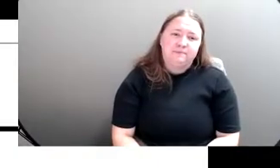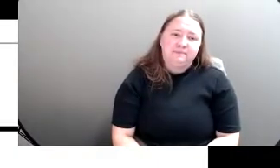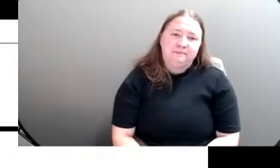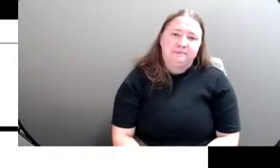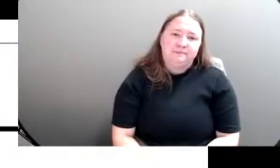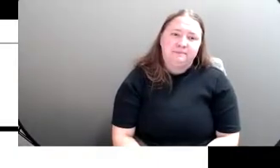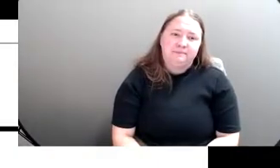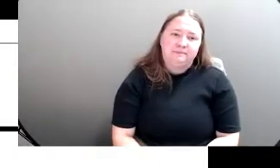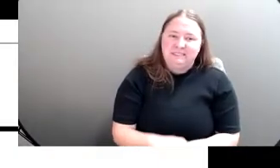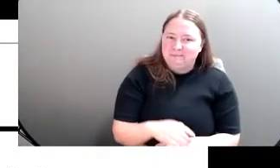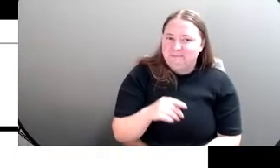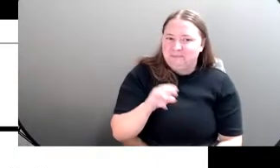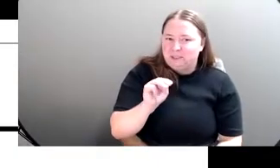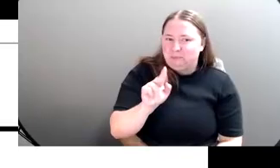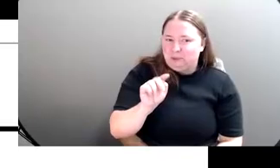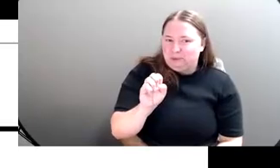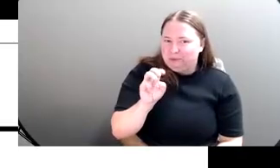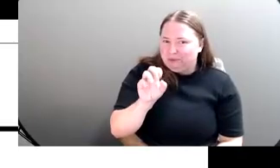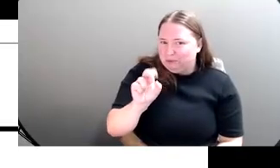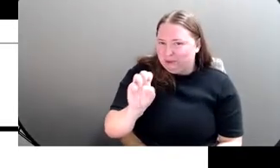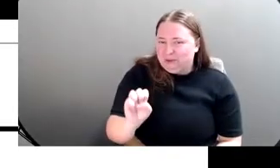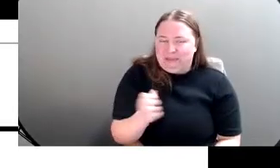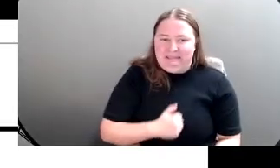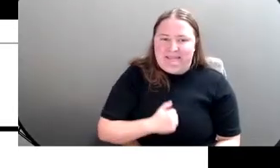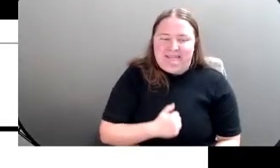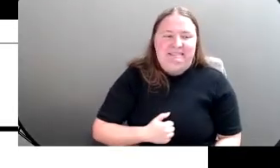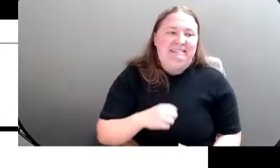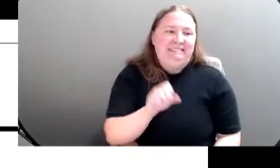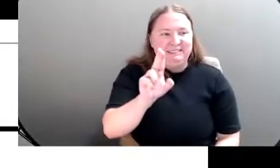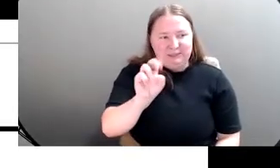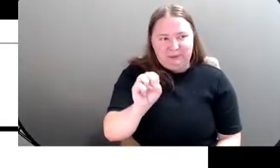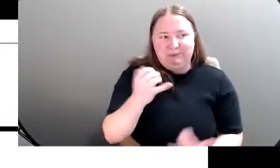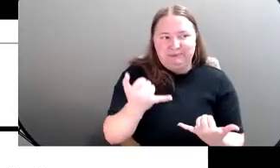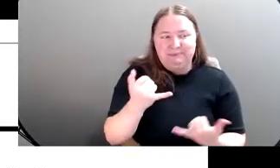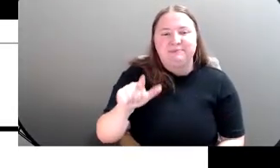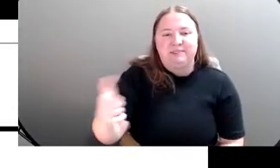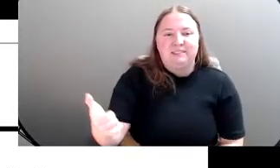You're muted. Sue that's there we go.